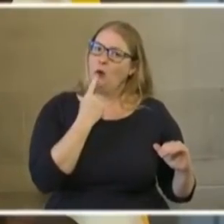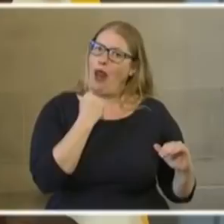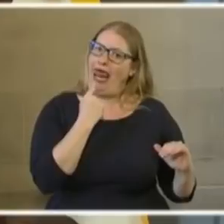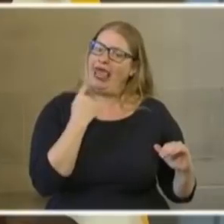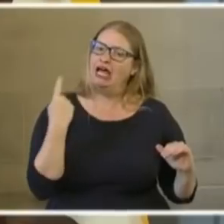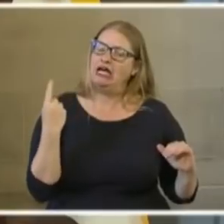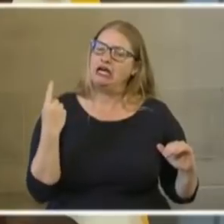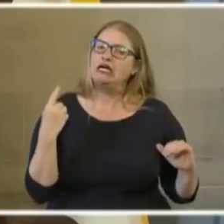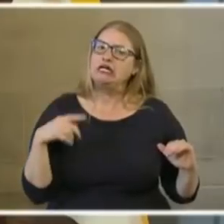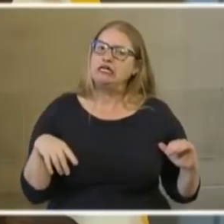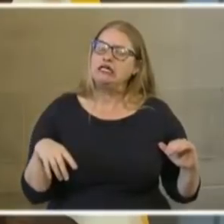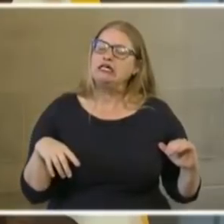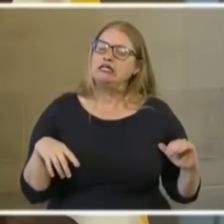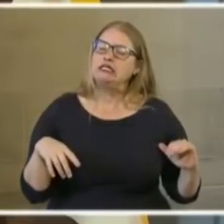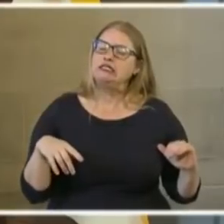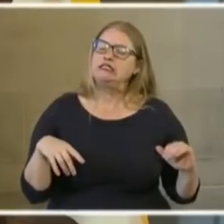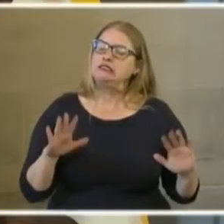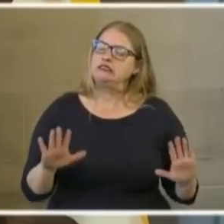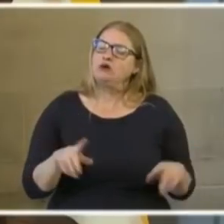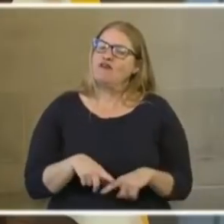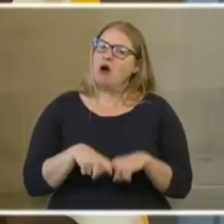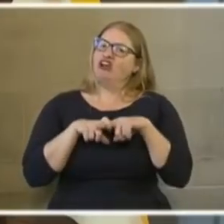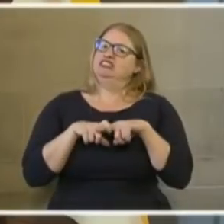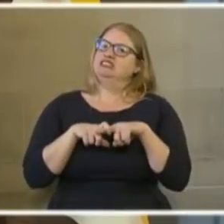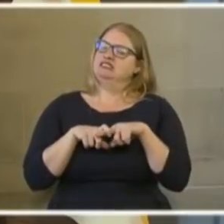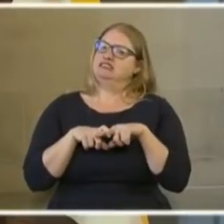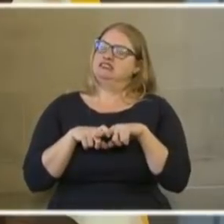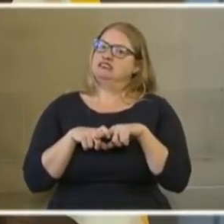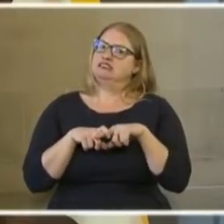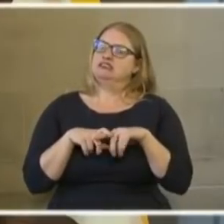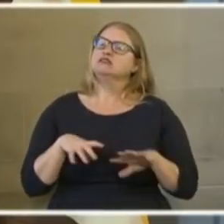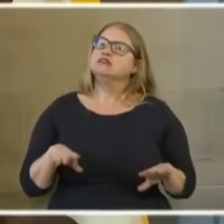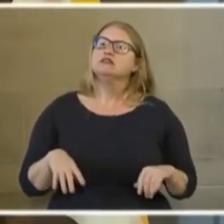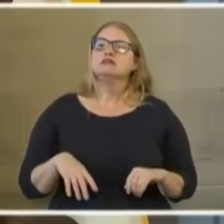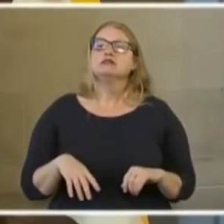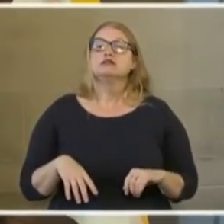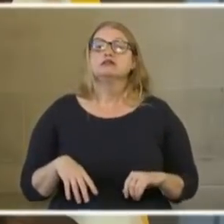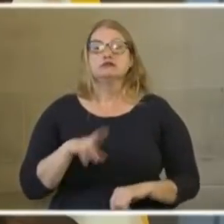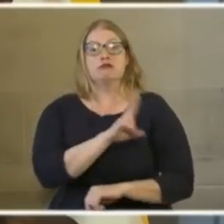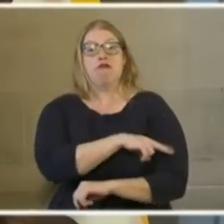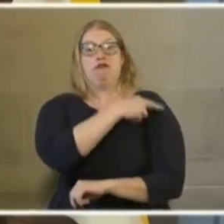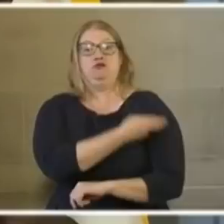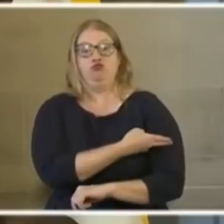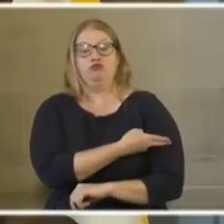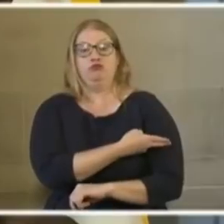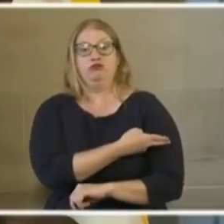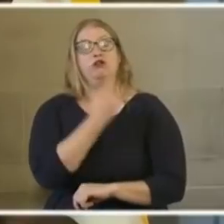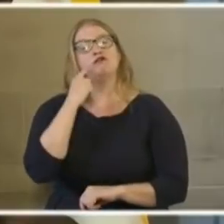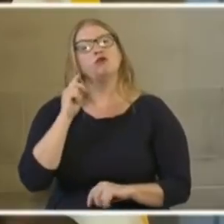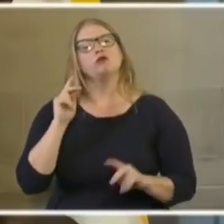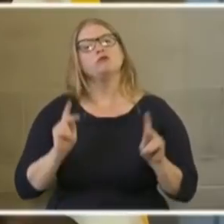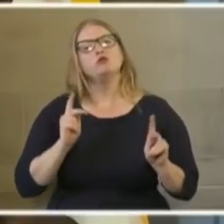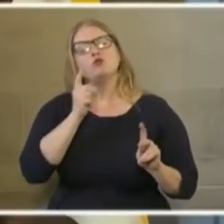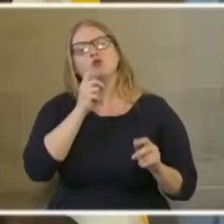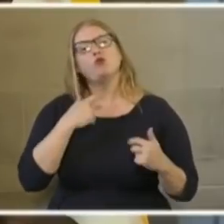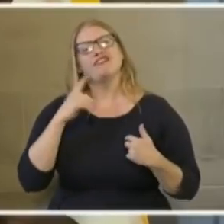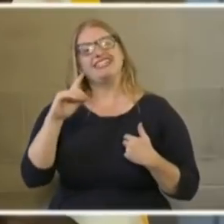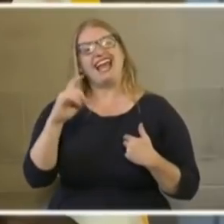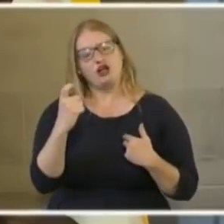AT 6.1. THAT IS READ. THAT IS A SERIOUS SITUATION THAT REQUIRES US TO